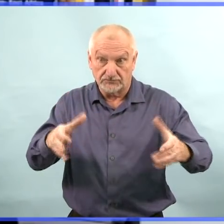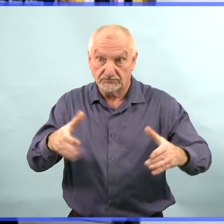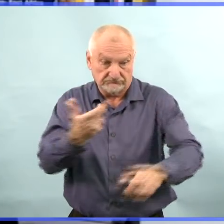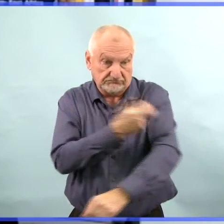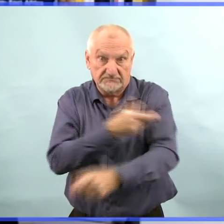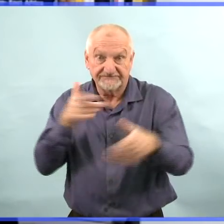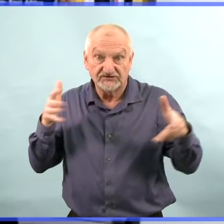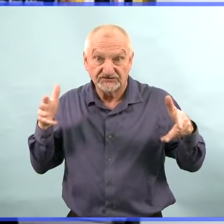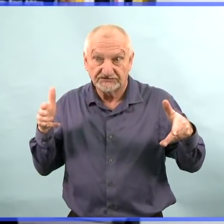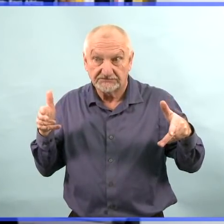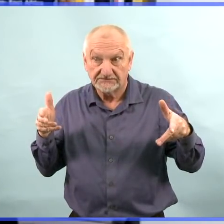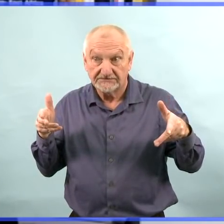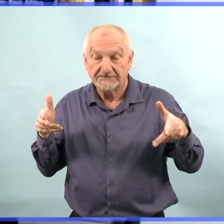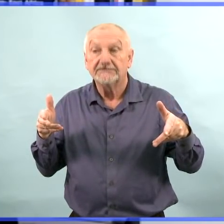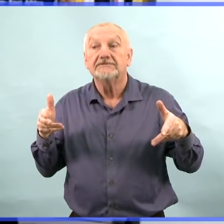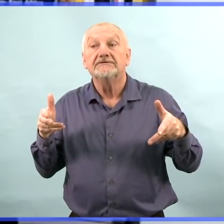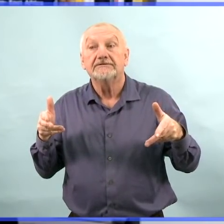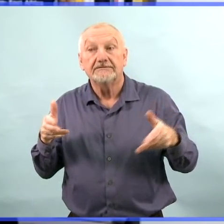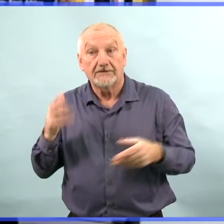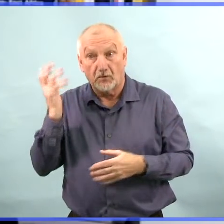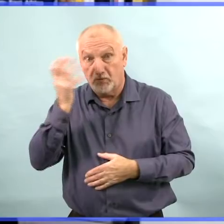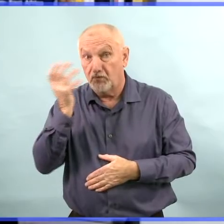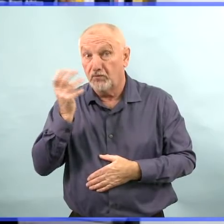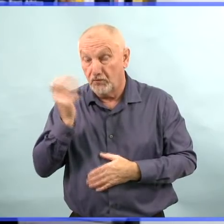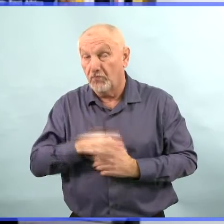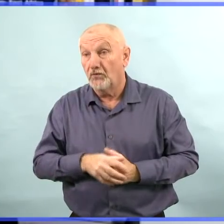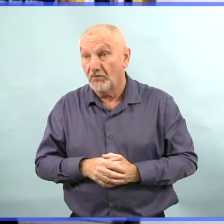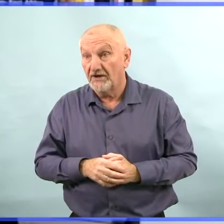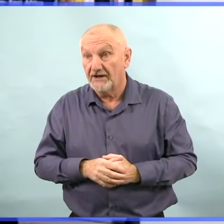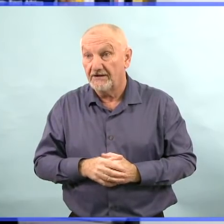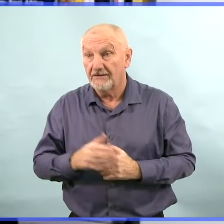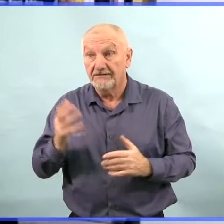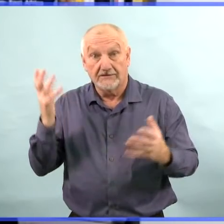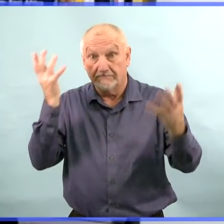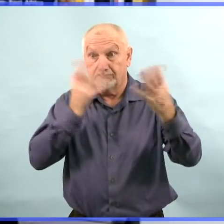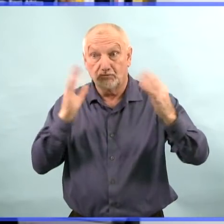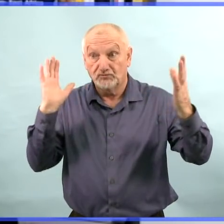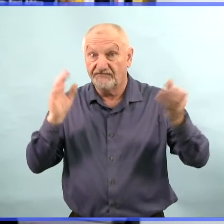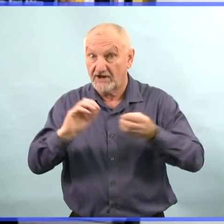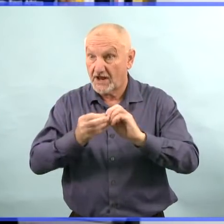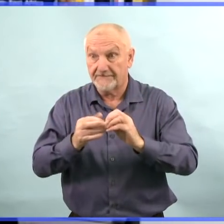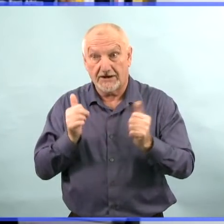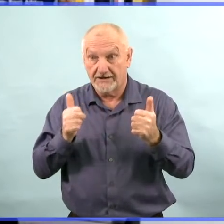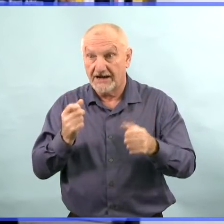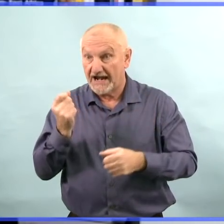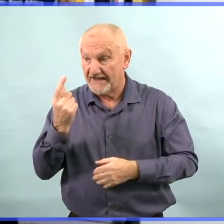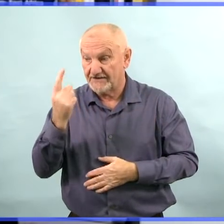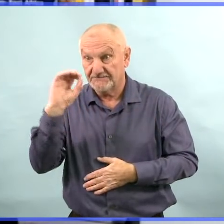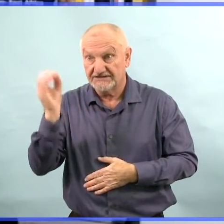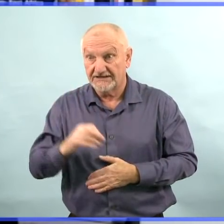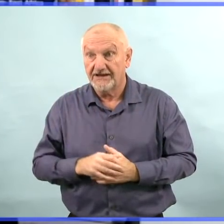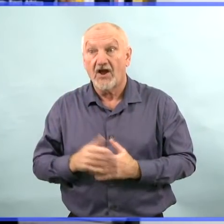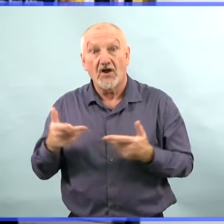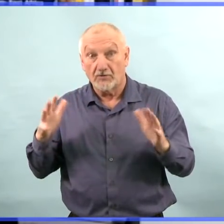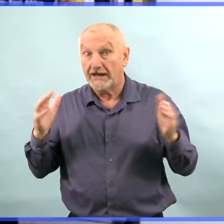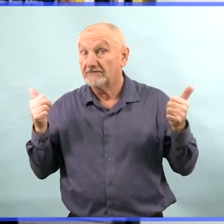submitted that's really uh amazing numbers and we're we're excited to see that continue to go up